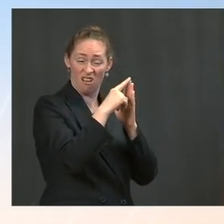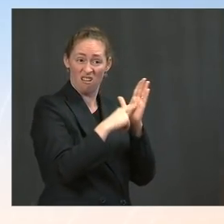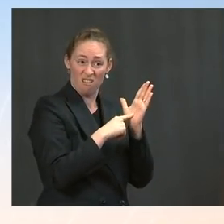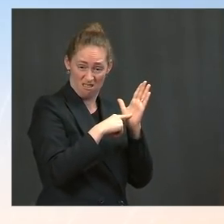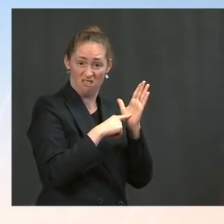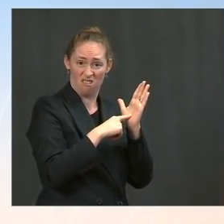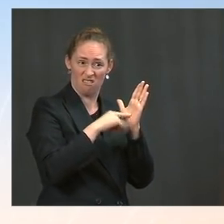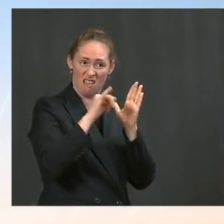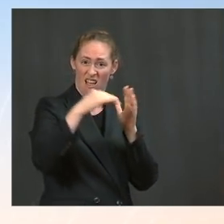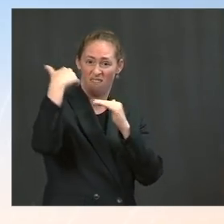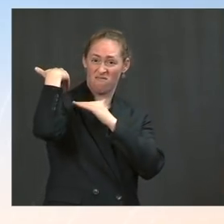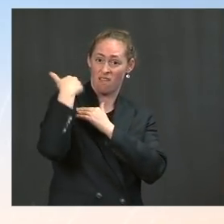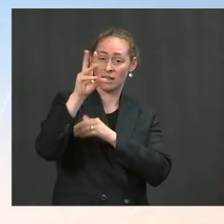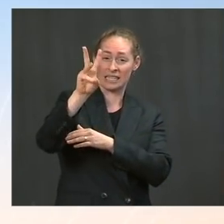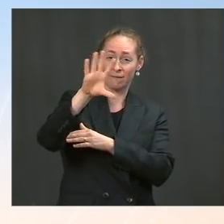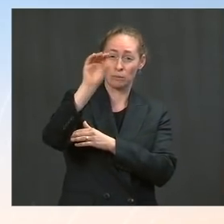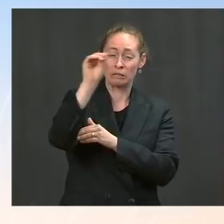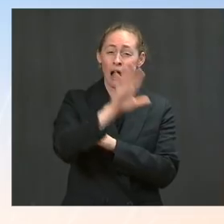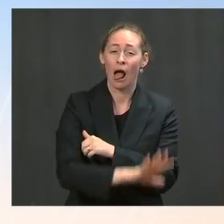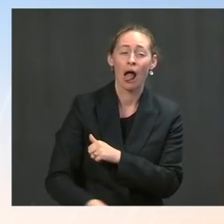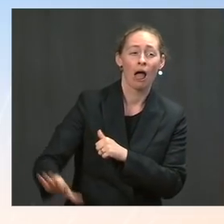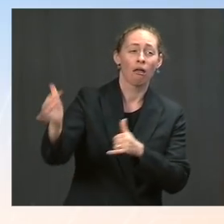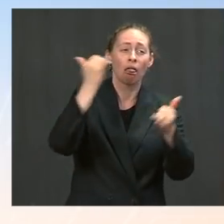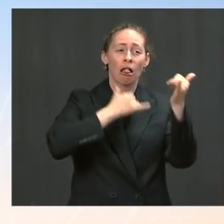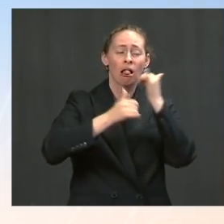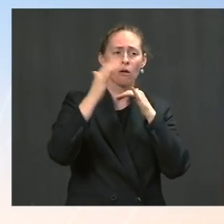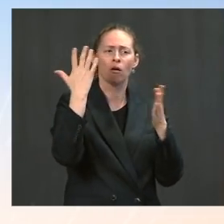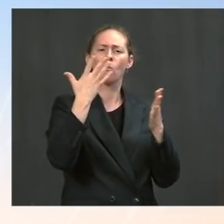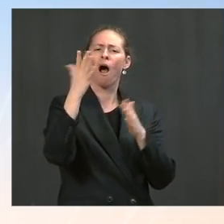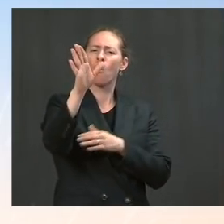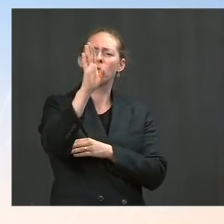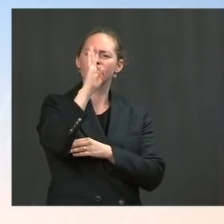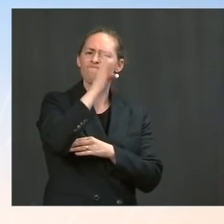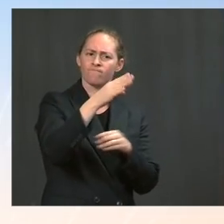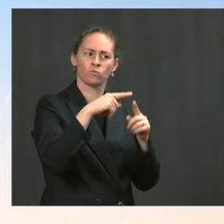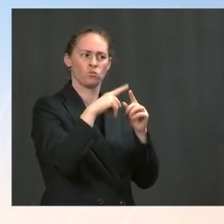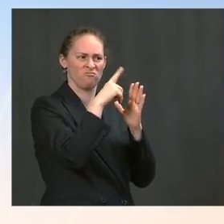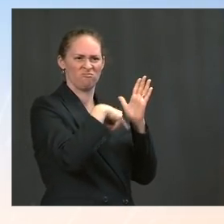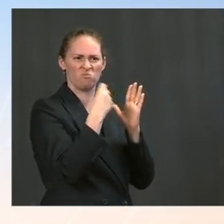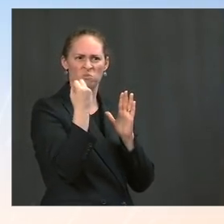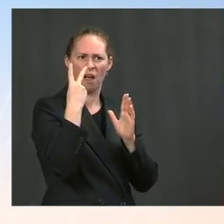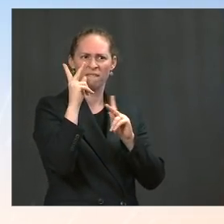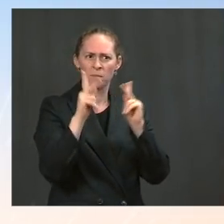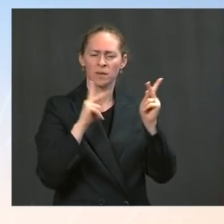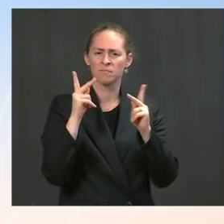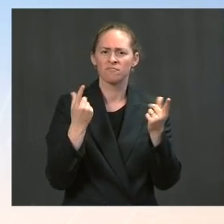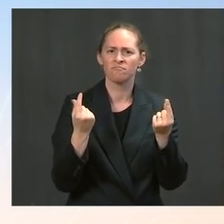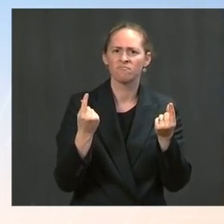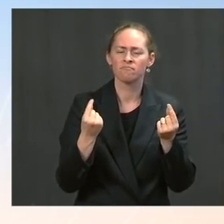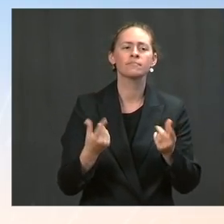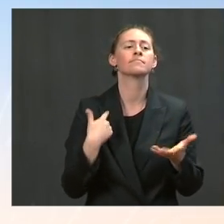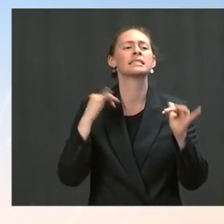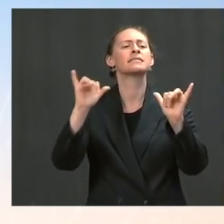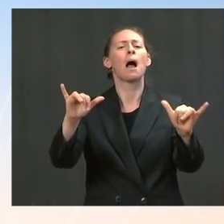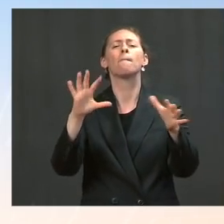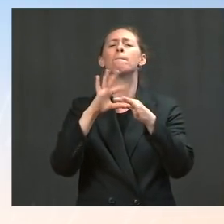of the misinformation that's out there? Ms. Psaki: The message is the same message as it is to every person out there who has a platform,